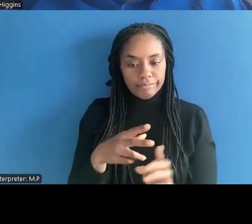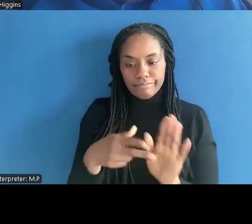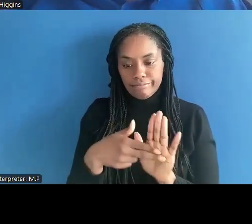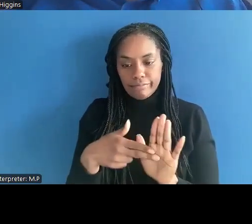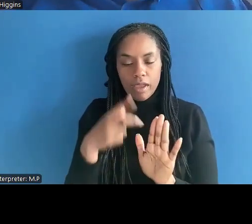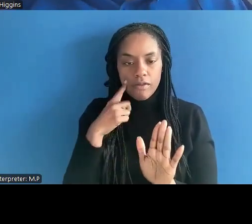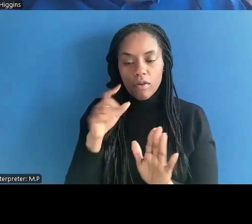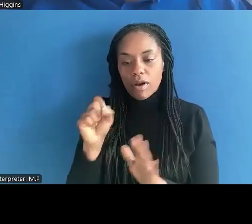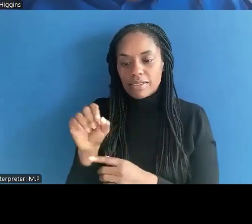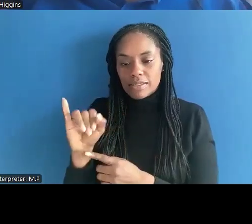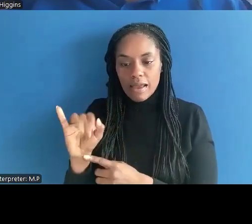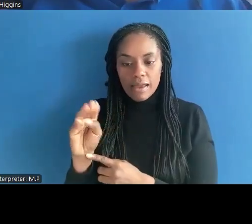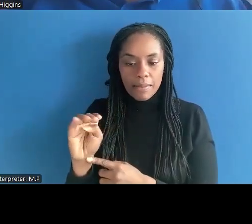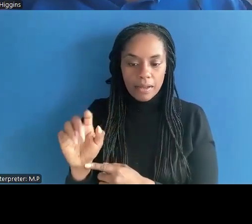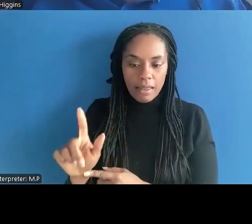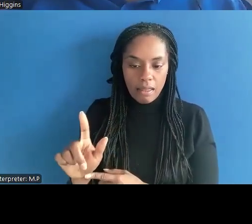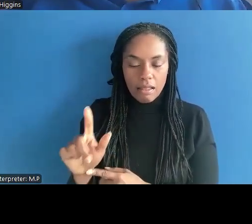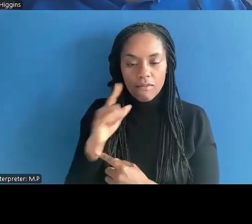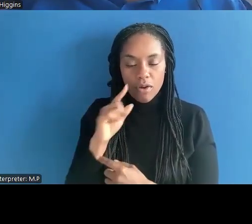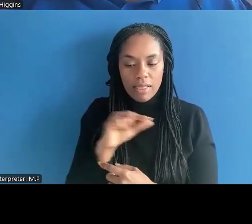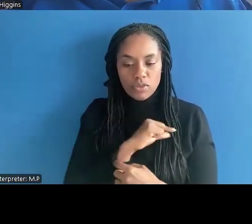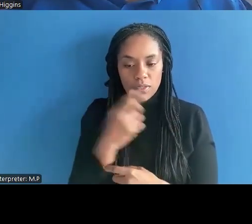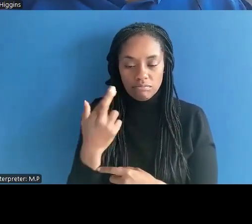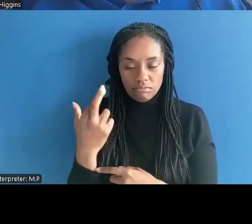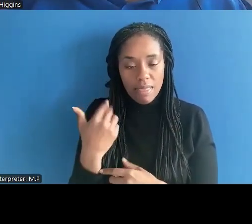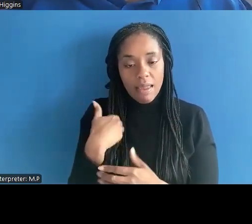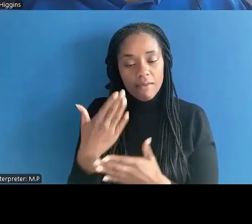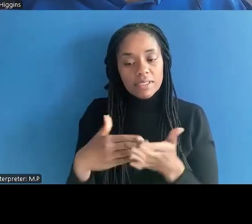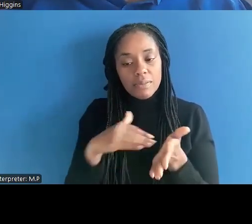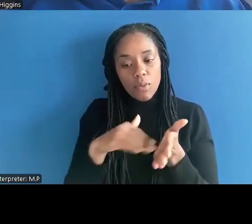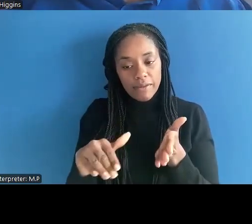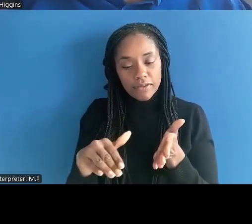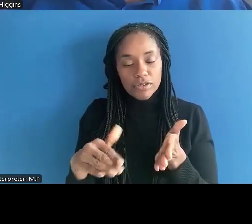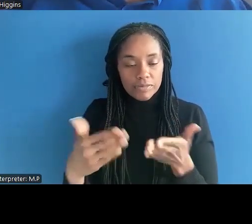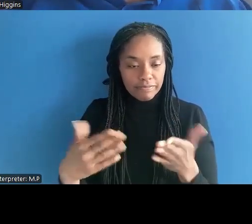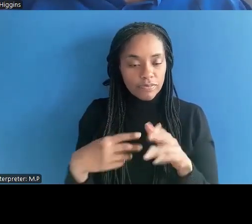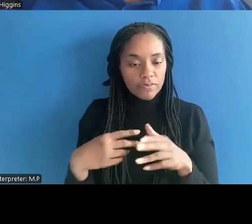There's also a certain waivers, Medi-Cal waivers that exist in California.